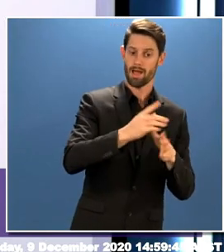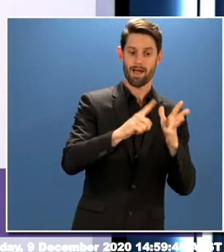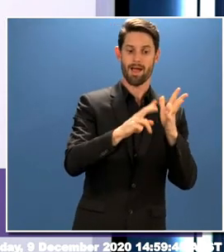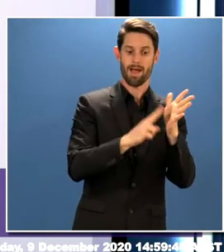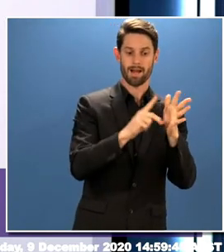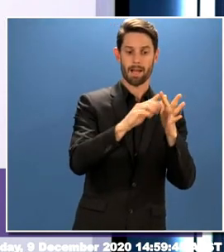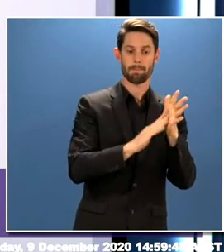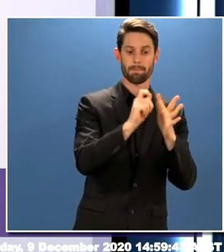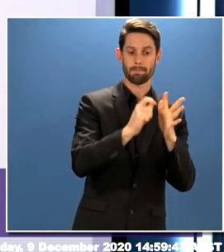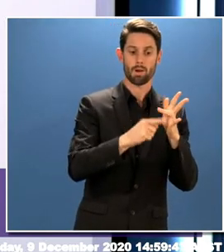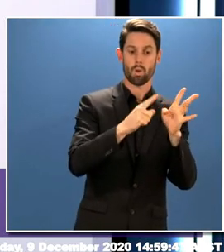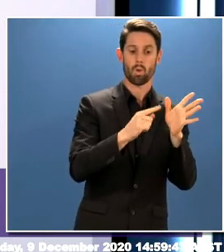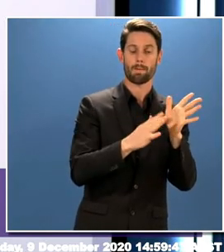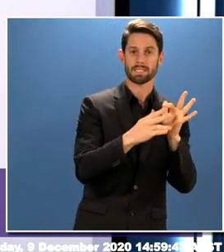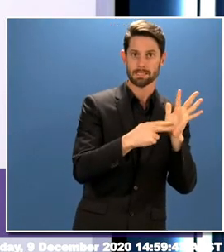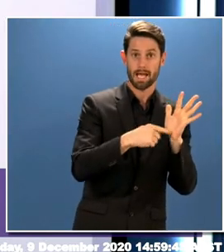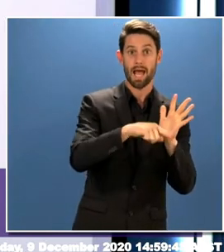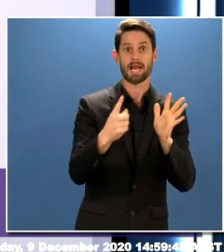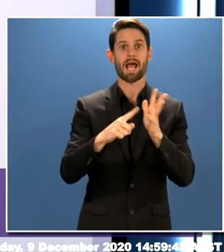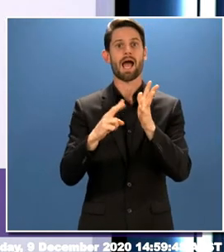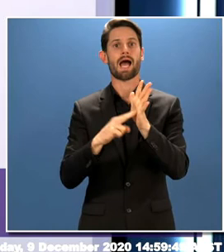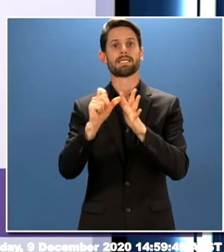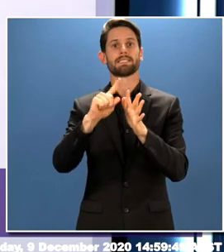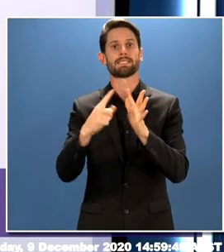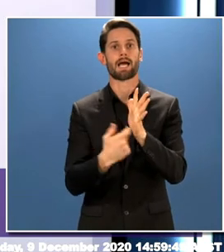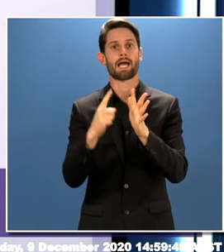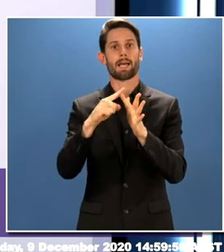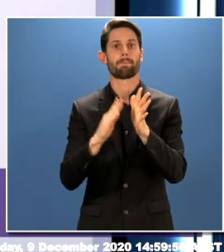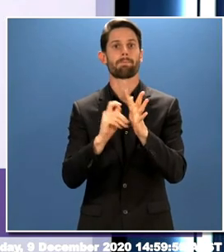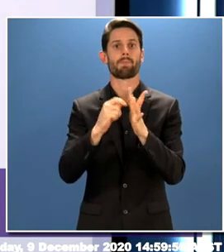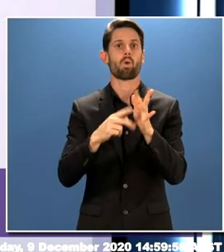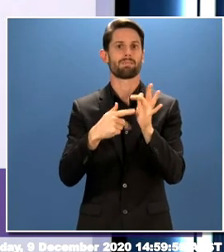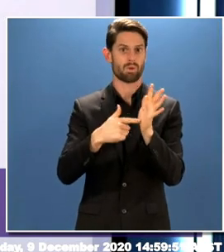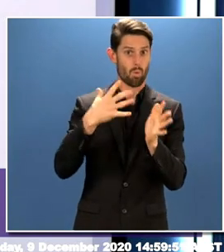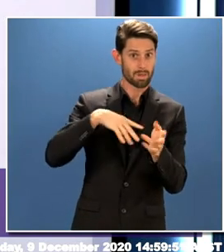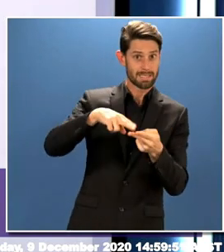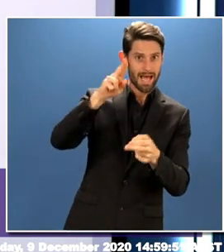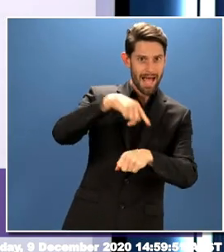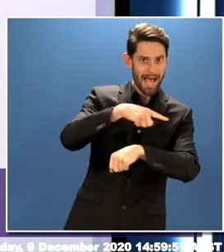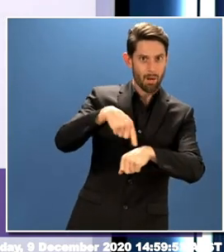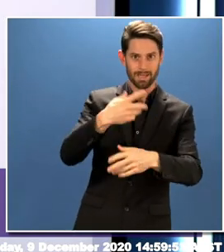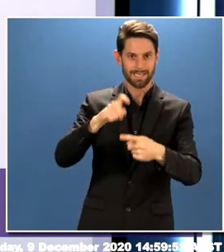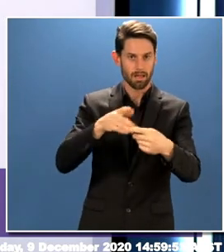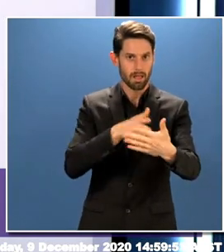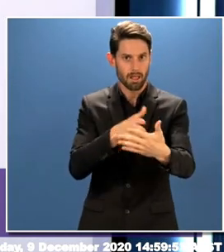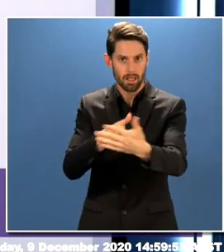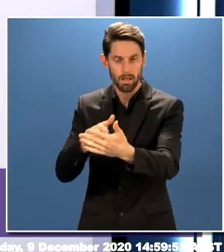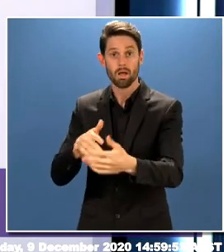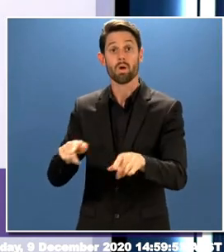and the current social and employment systems for young people with disability that those young